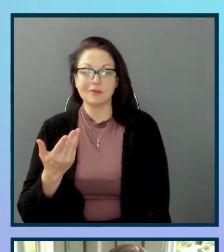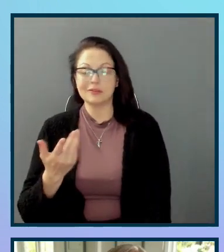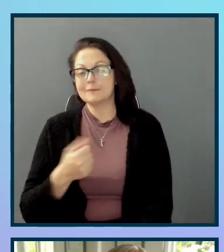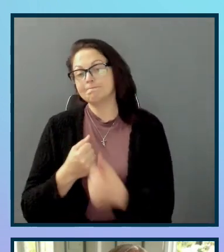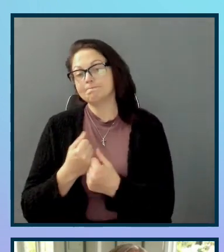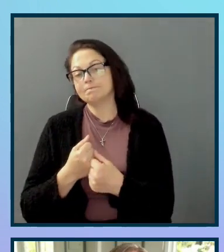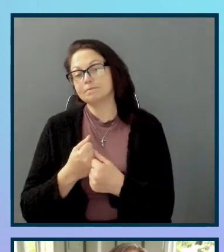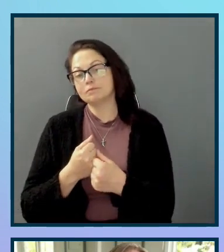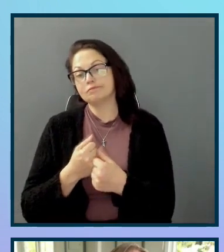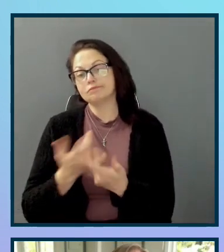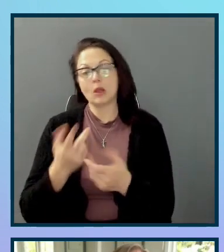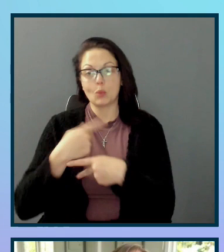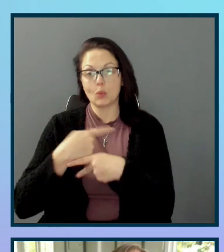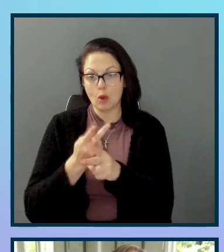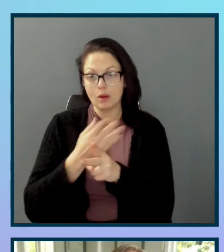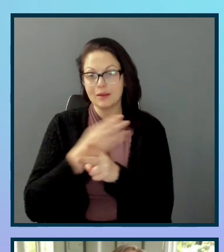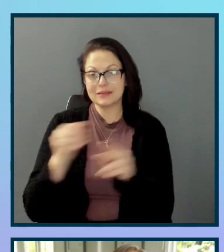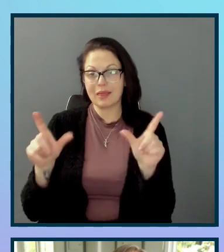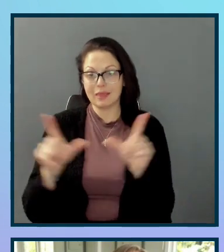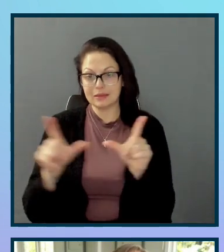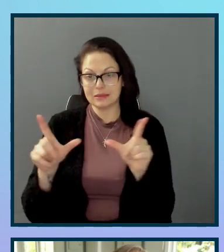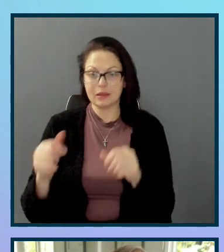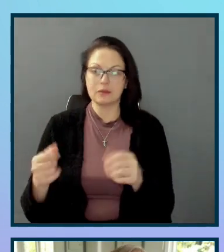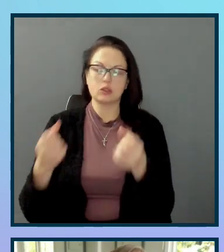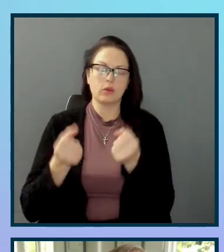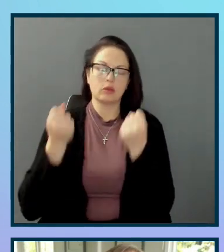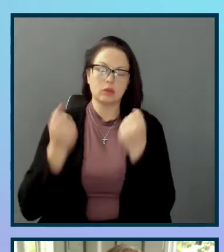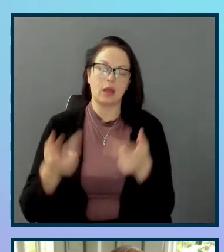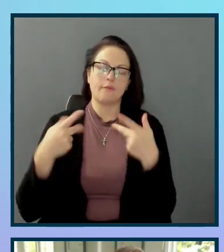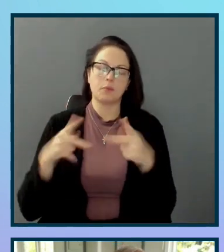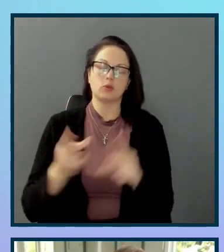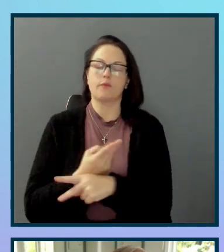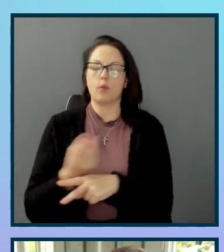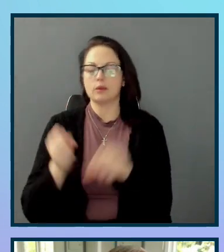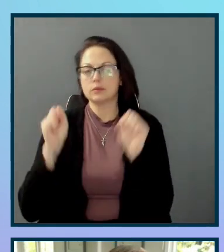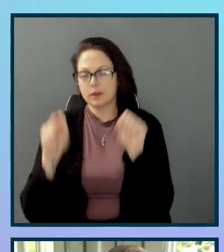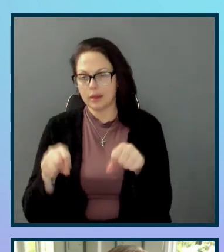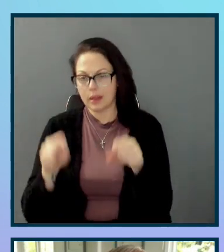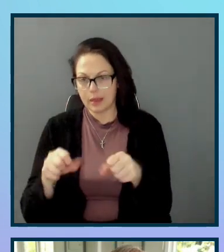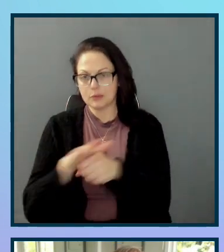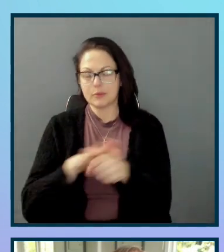And so there's a lot of opportunity for us to enable that space with personalization